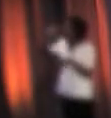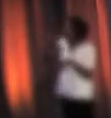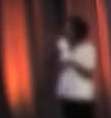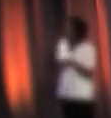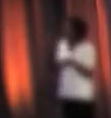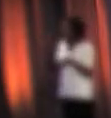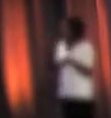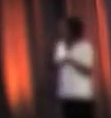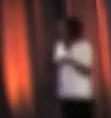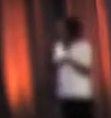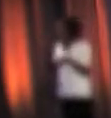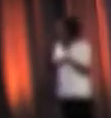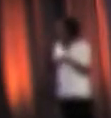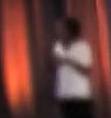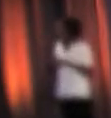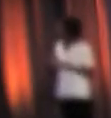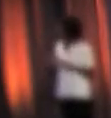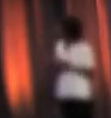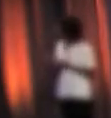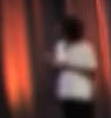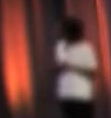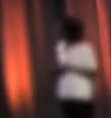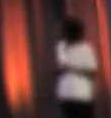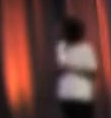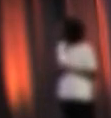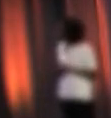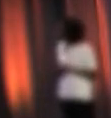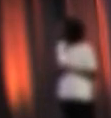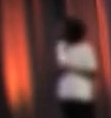managing a digital literacy deficit within its workforce.